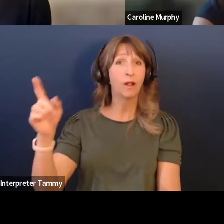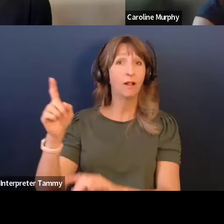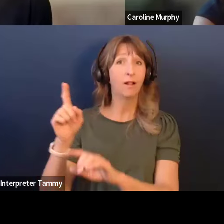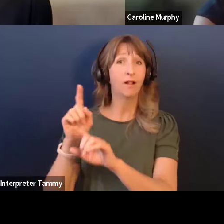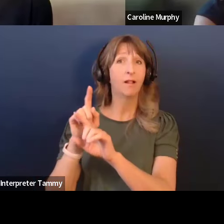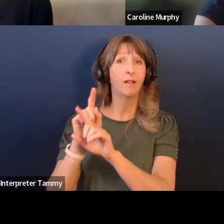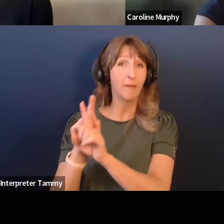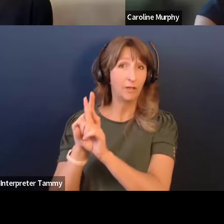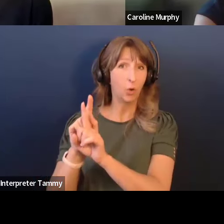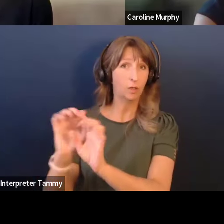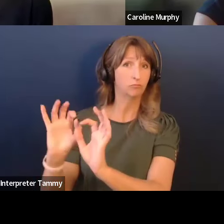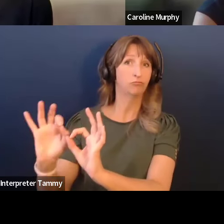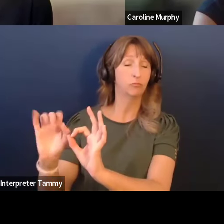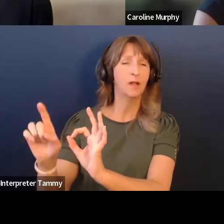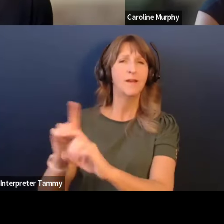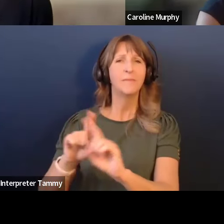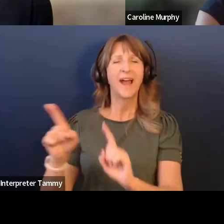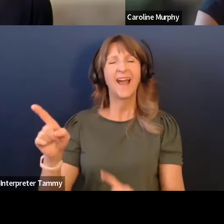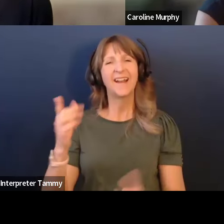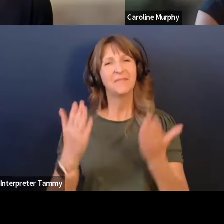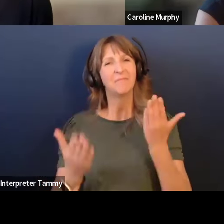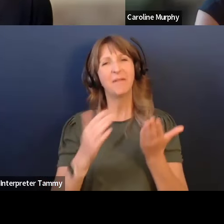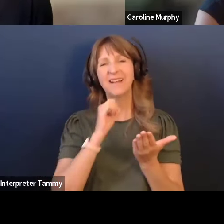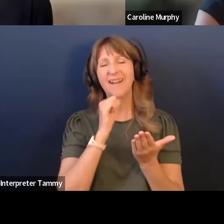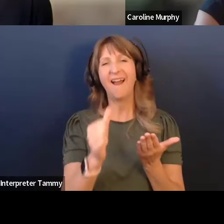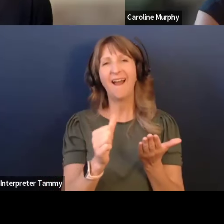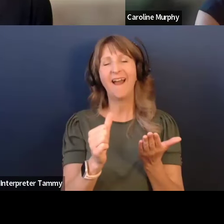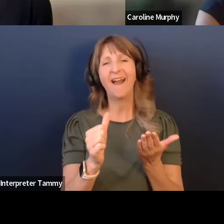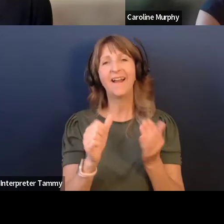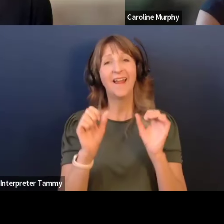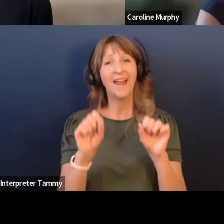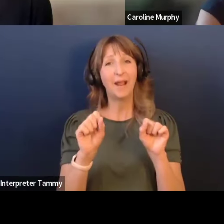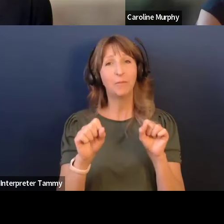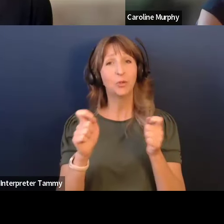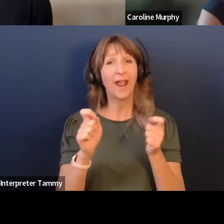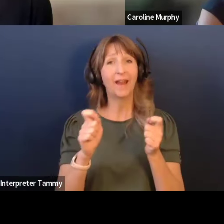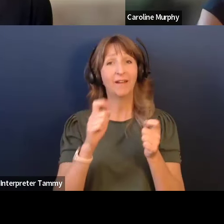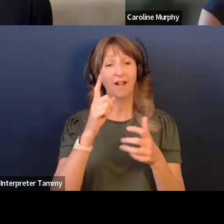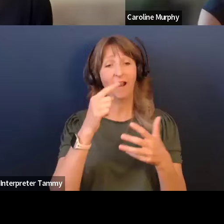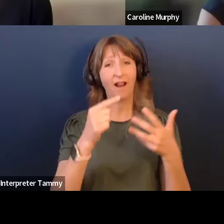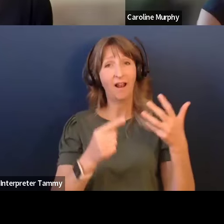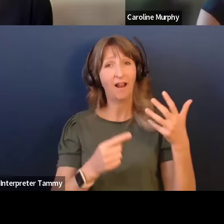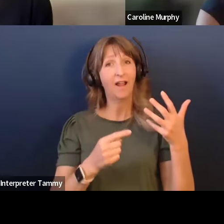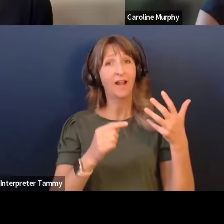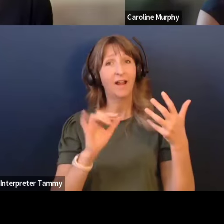but they might not be equipped to handle all of the different facets of you as a person.